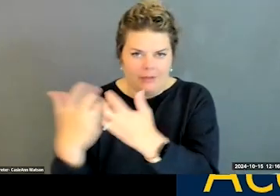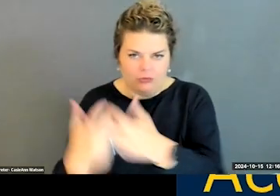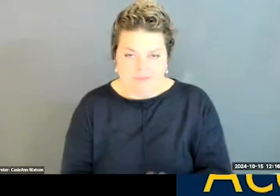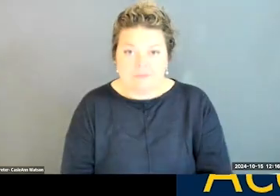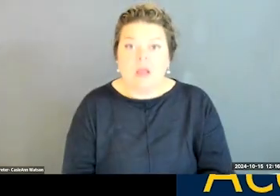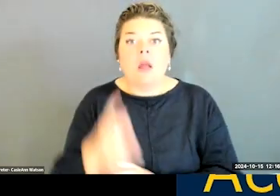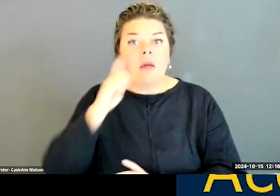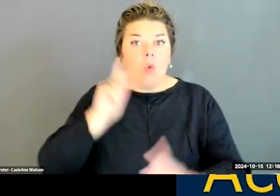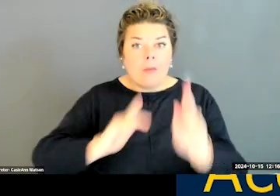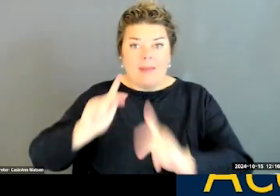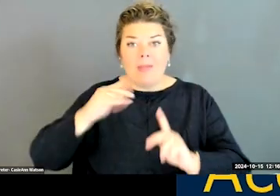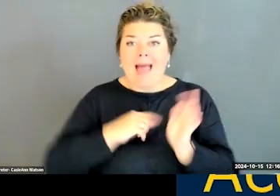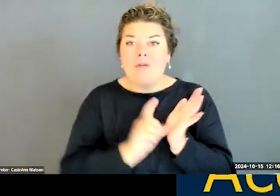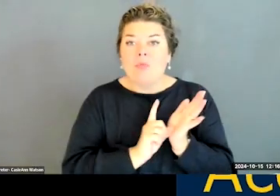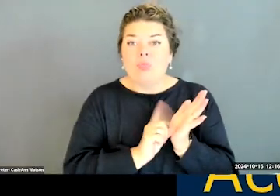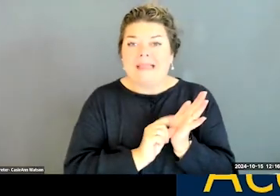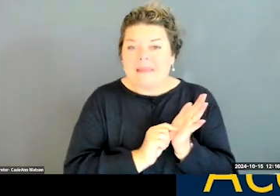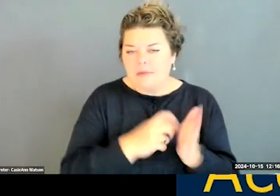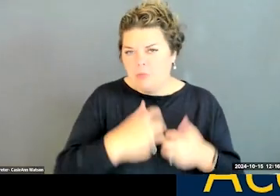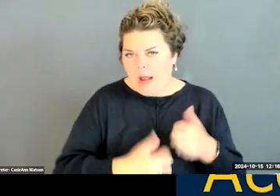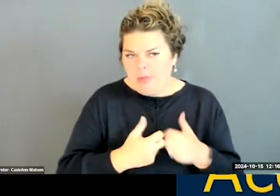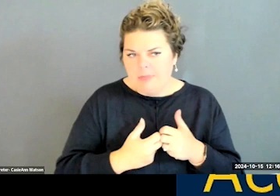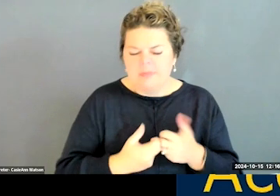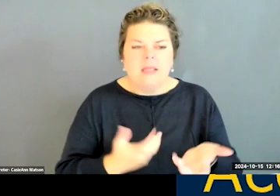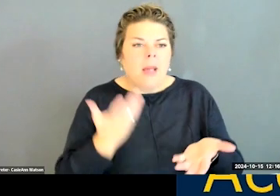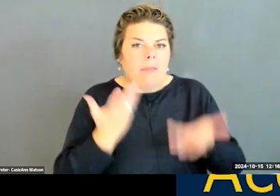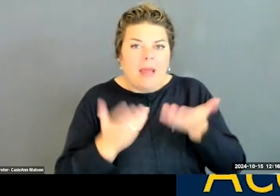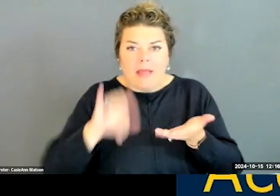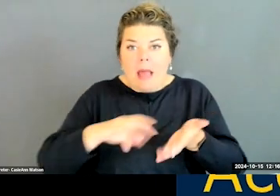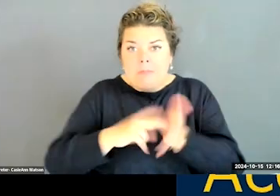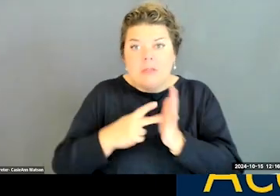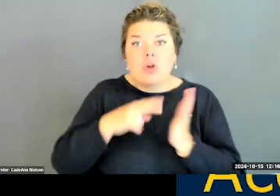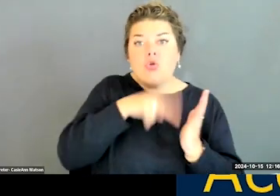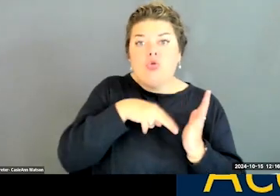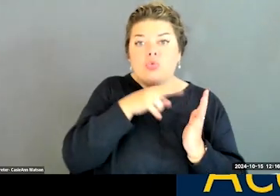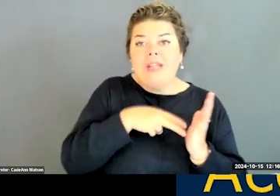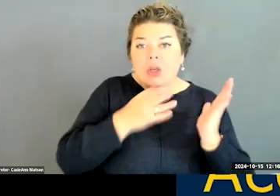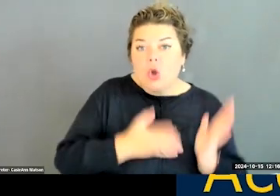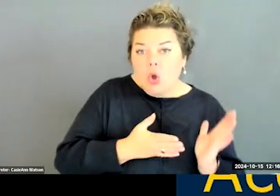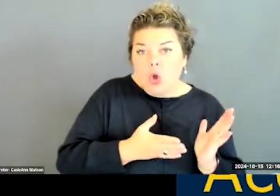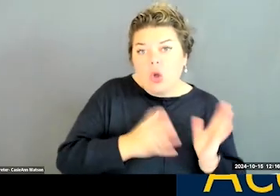who have print-related disabilities. It could be a qualified reader, an audio recording,